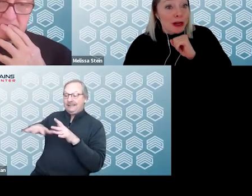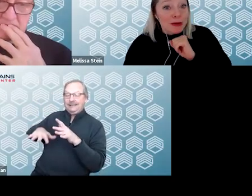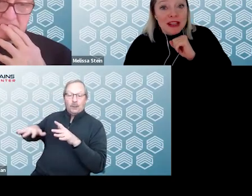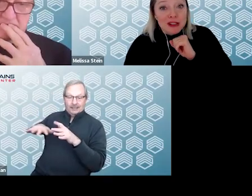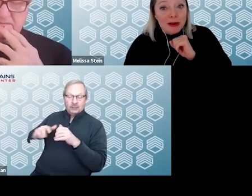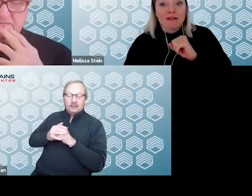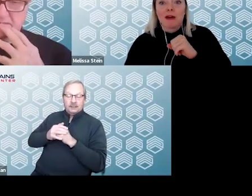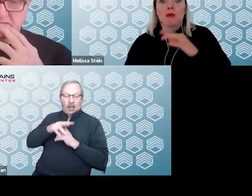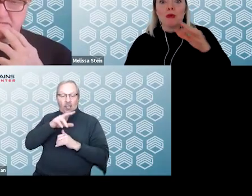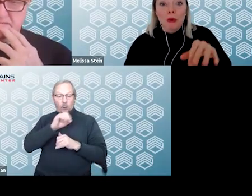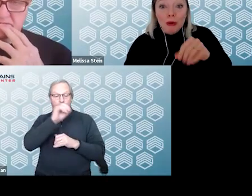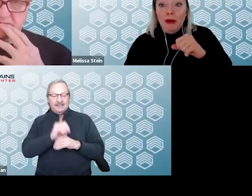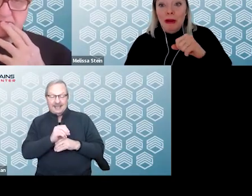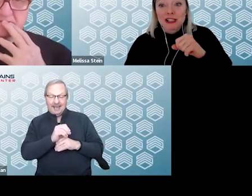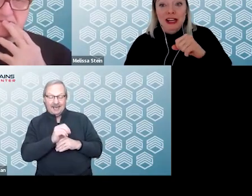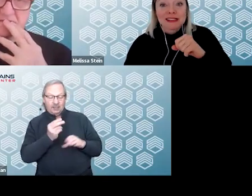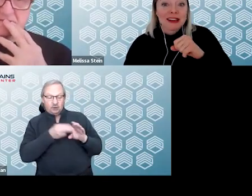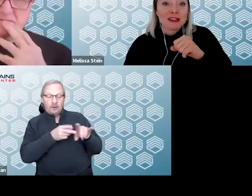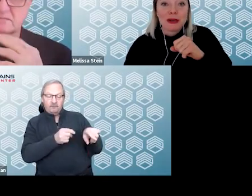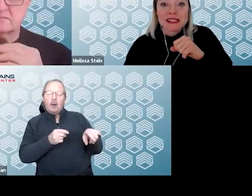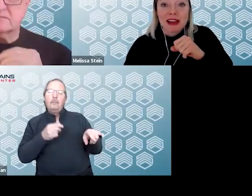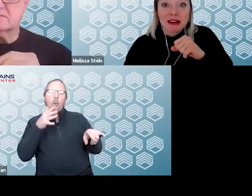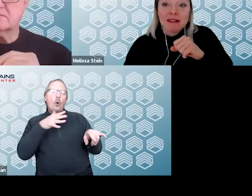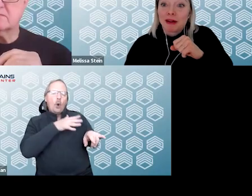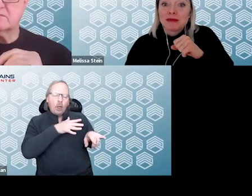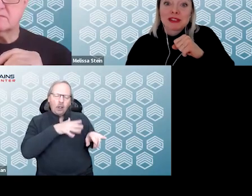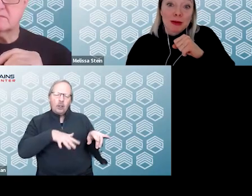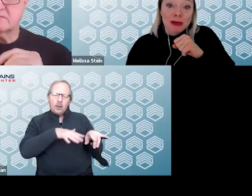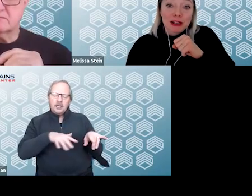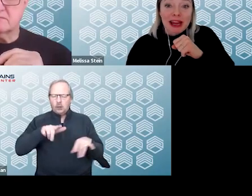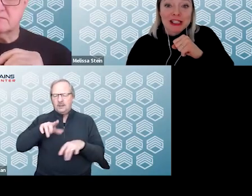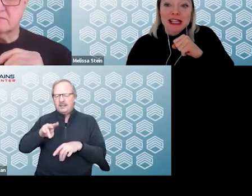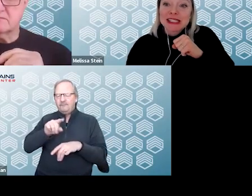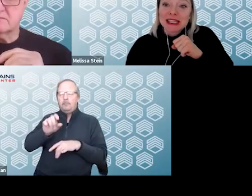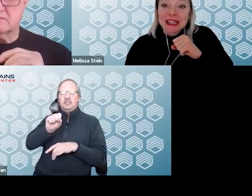30% joining from rural locations, and 27 from suburban locations.